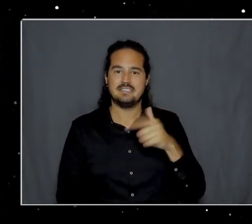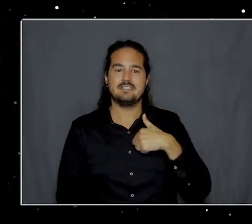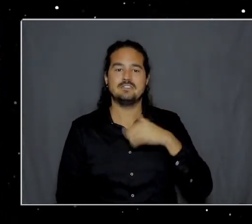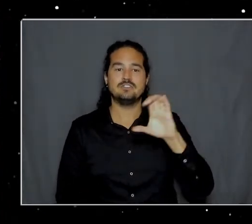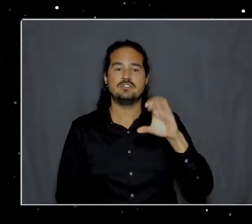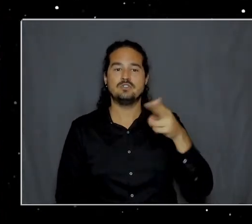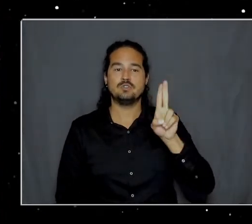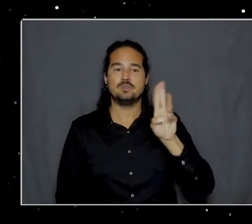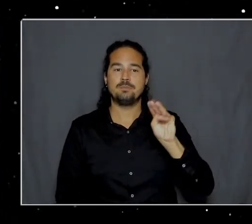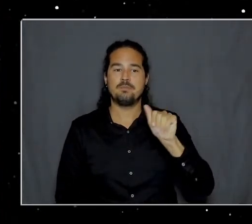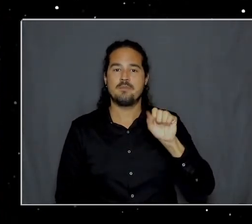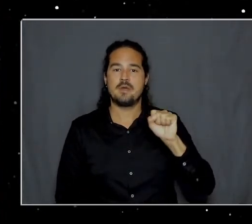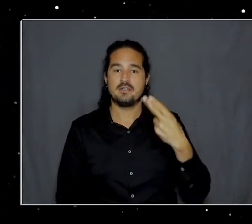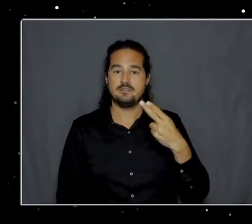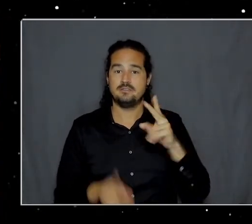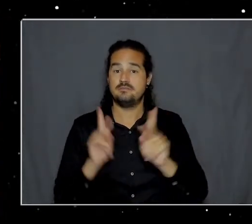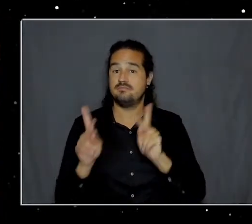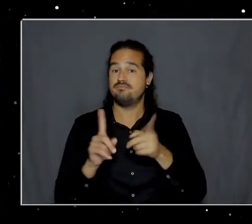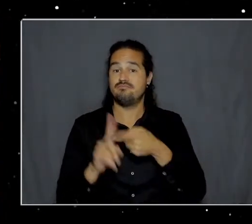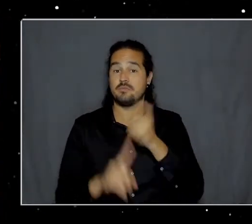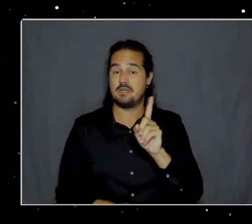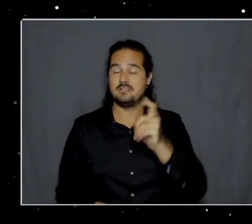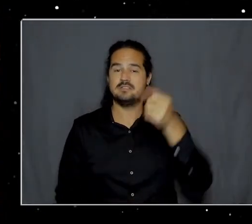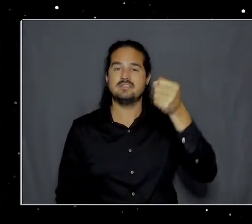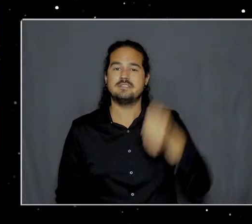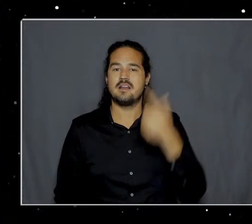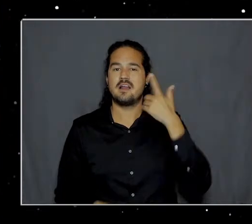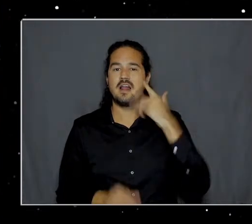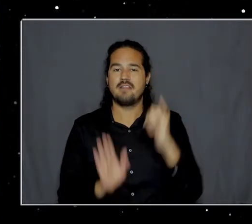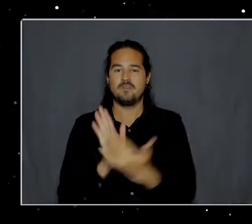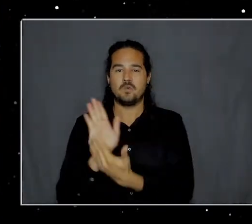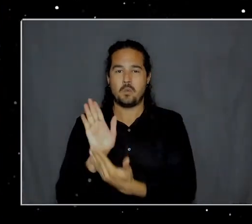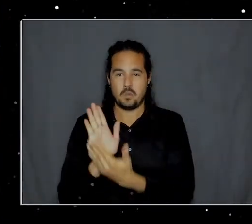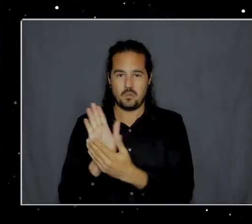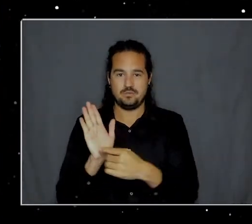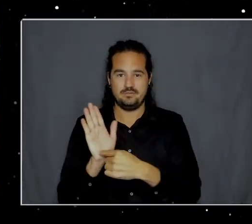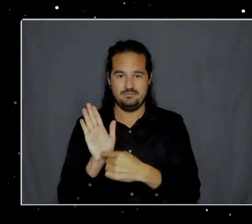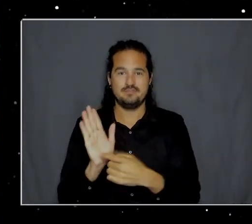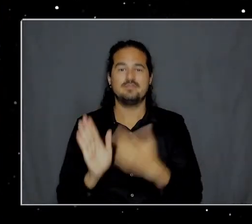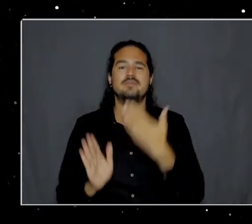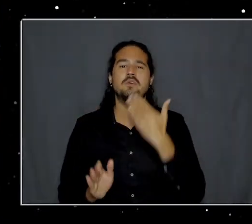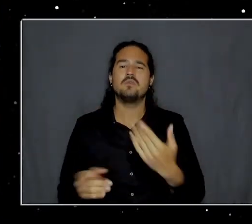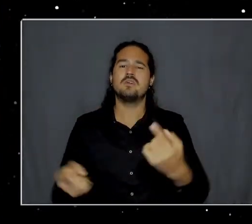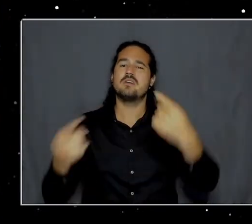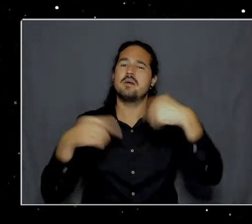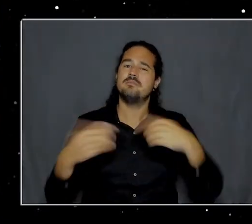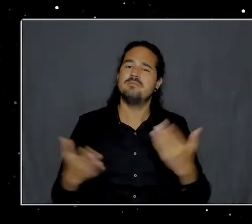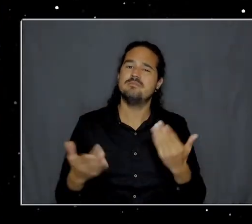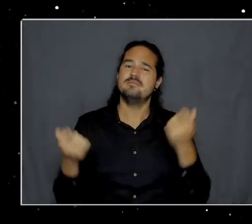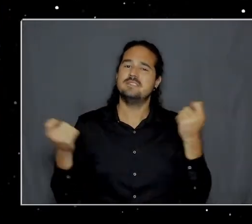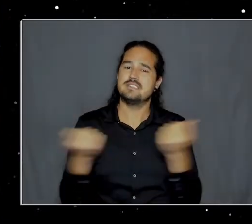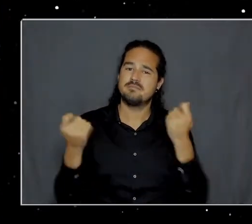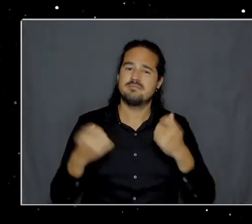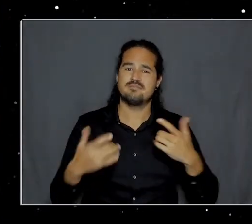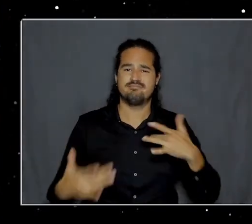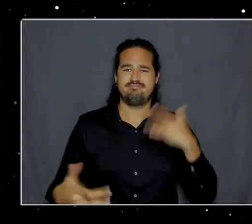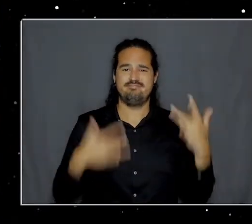WUYU. (TRANSLATION: "HELLO! WELCOME. THANK YOU FOR BEING HERE AND LISTENING TODAY. I AM CRYSTAL. BE WELL." HI, I'M CRYSTAL PARDUE AND I'M CHUMASH. AND MY PEOPLE ARE COMING FROM